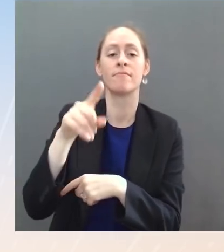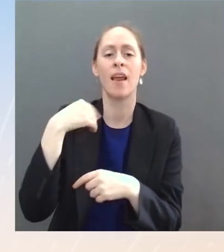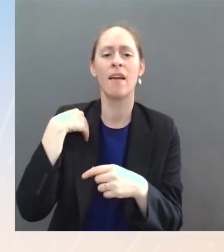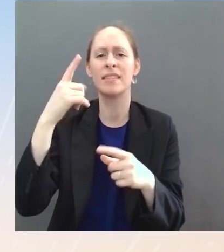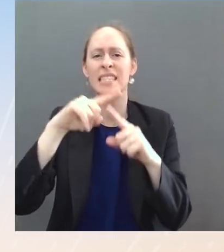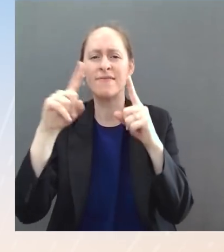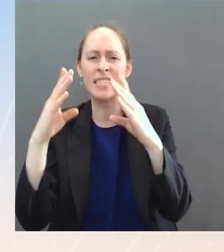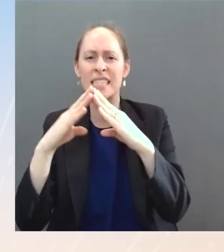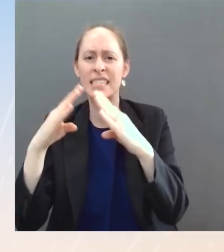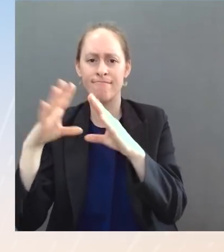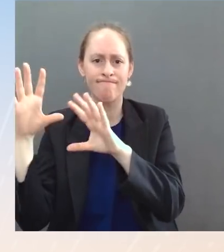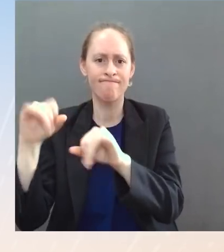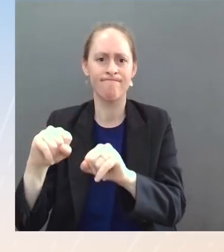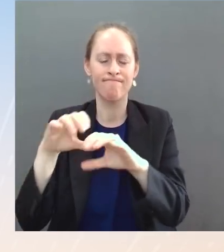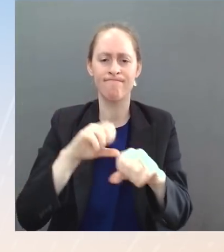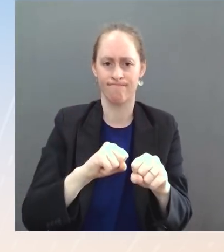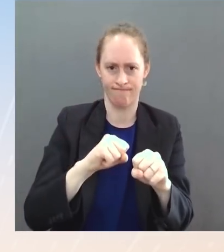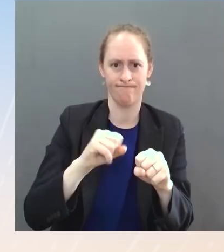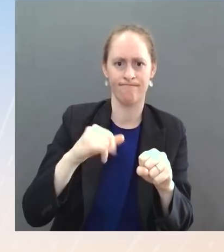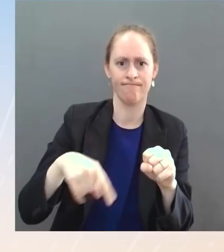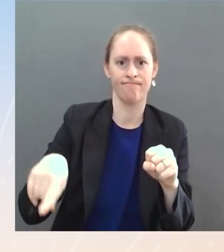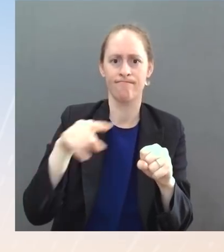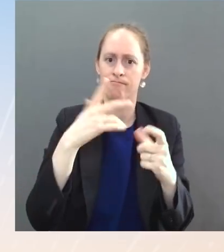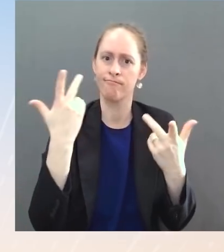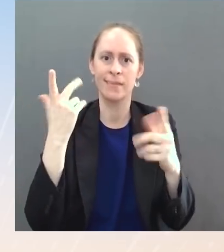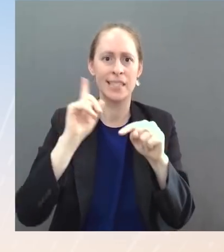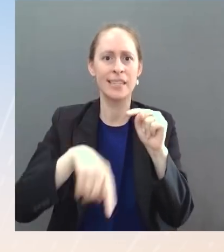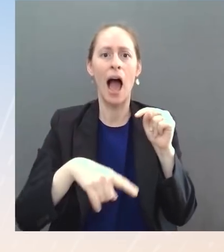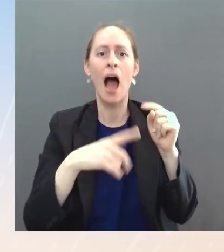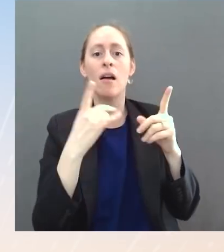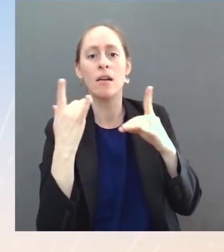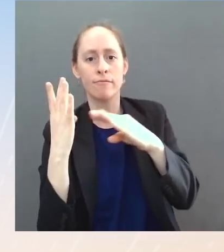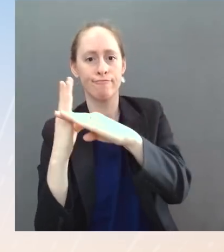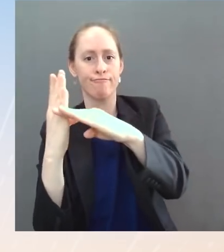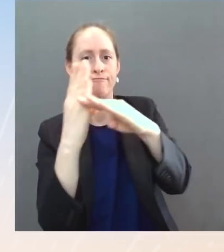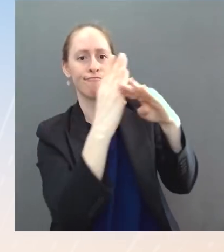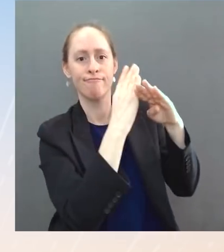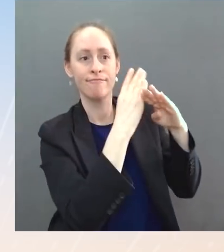and try to block Mykolaiv so that Ukrainian forces cannot proceed to retake Kherson.